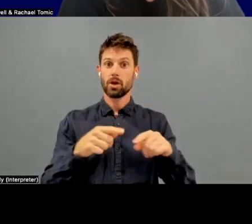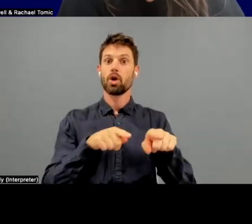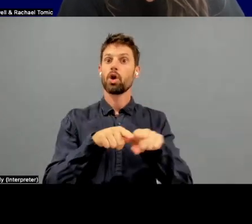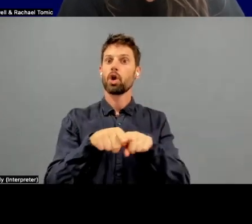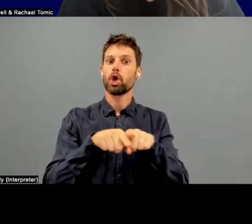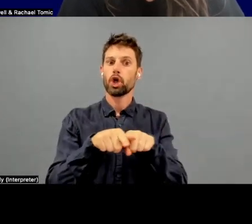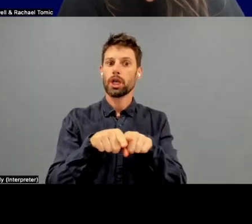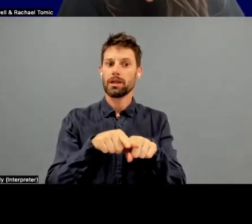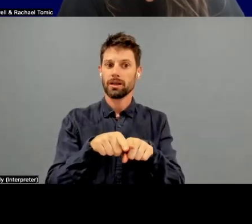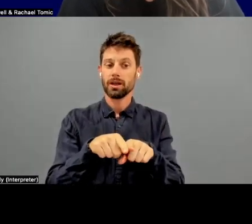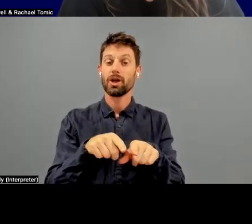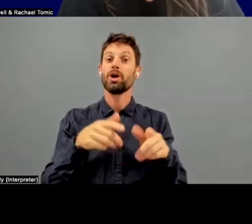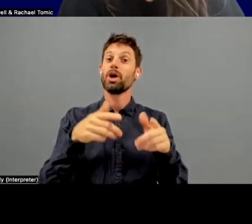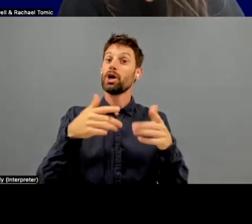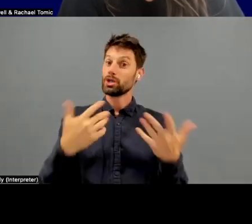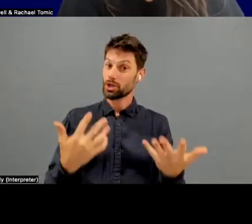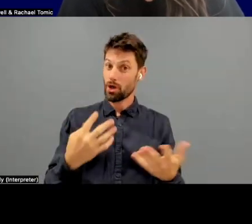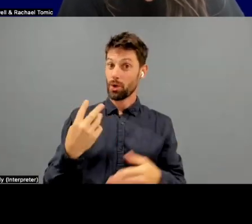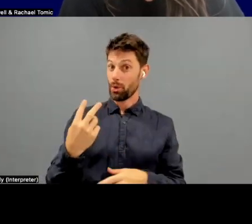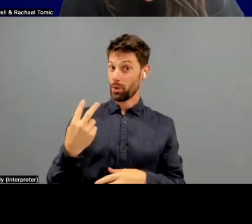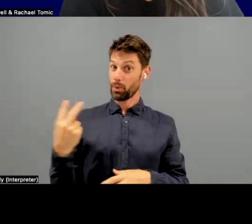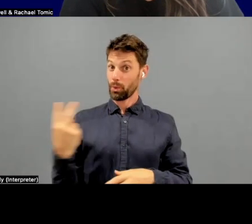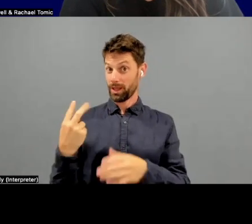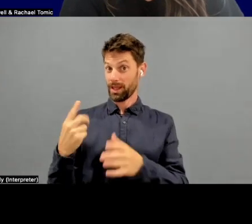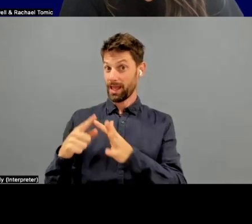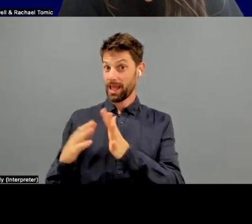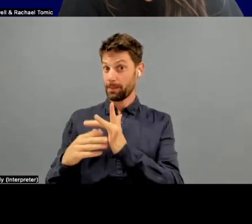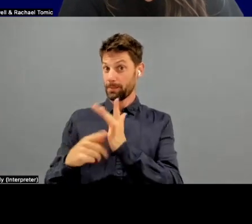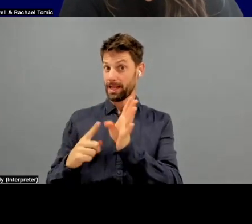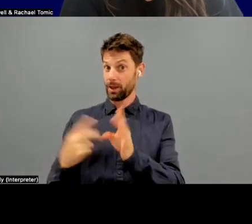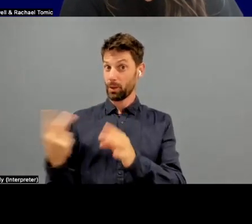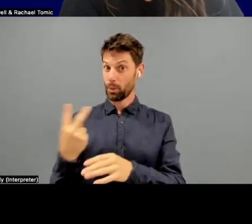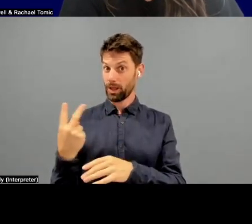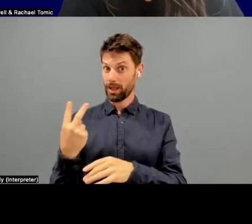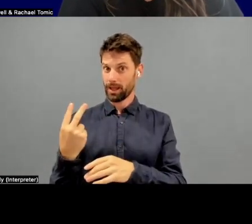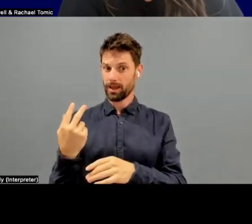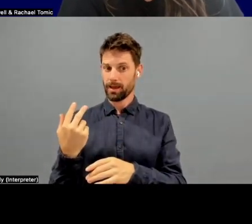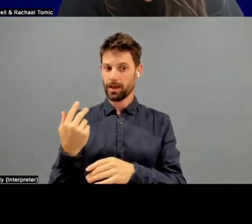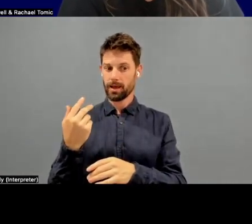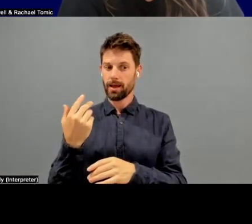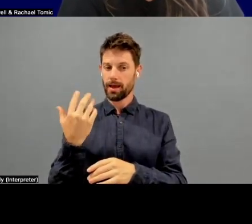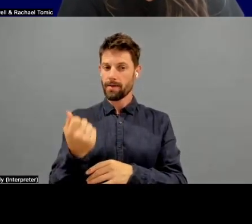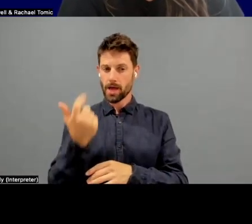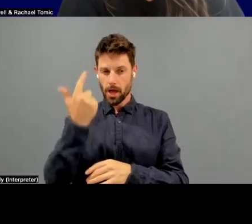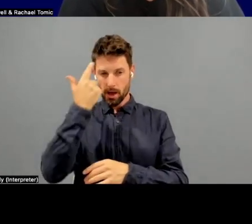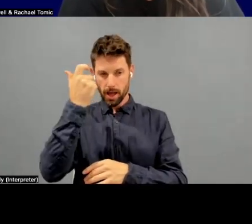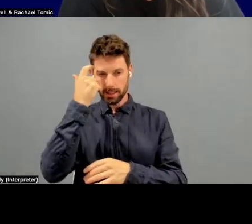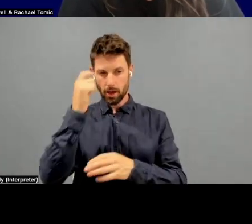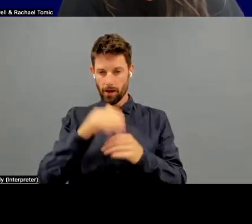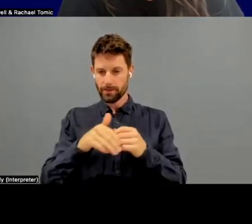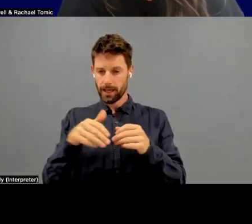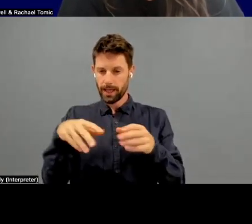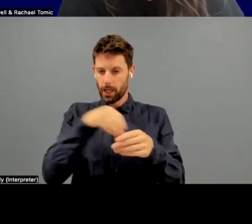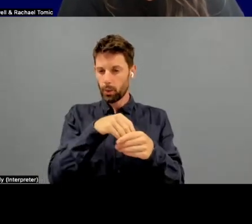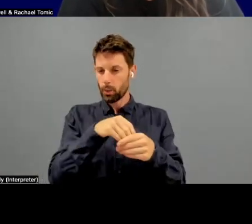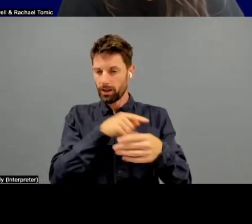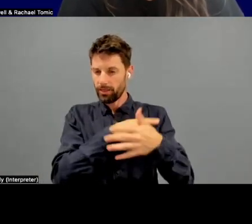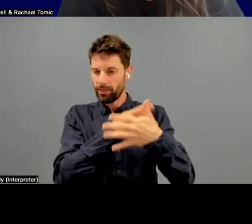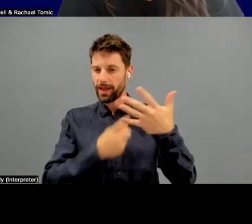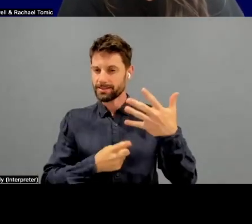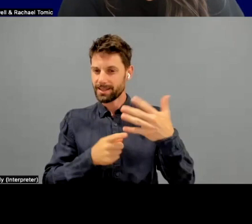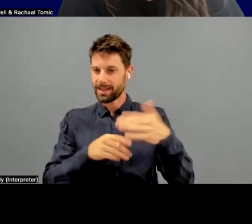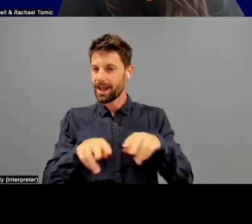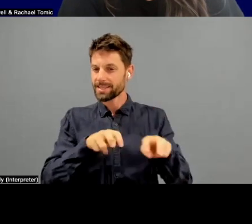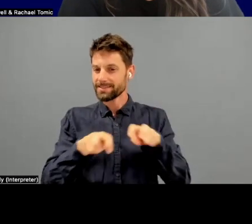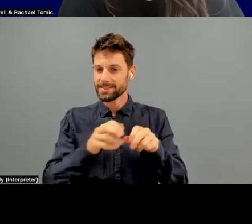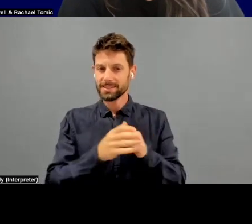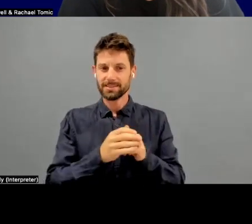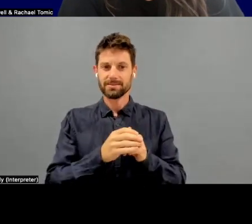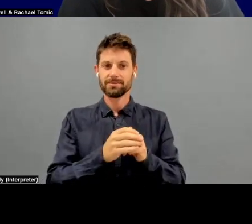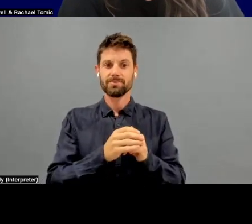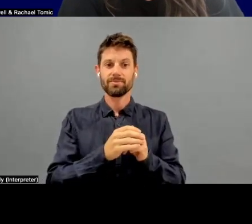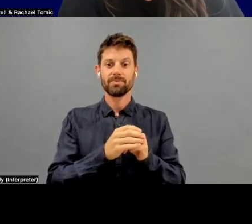that Emily and I do, we have these ideas in the back of our mind, and then friends, so her family,